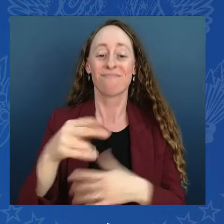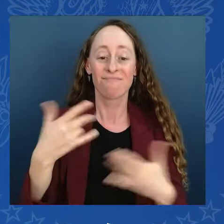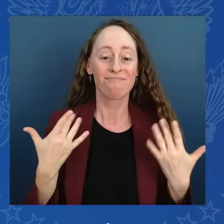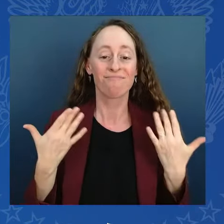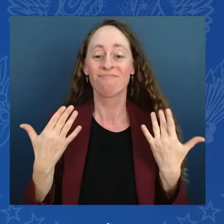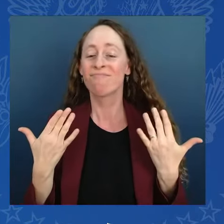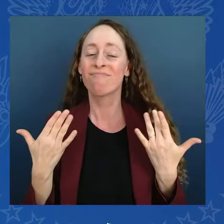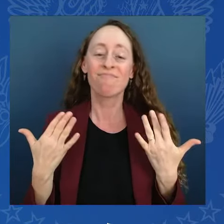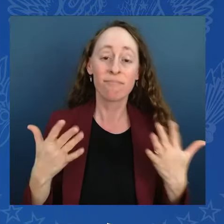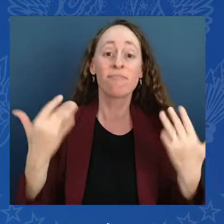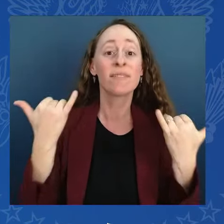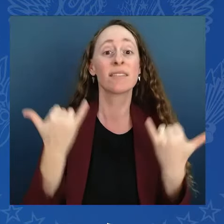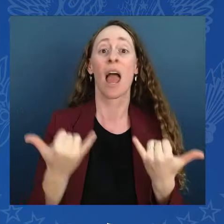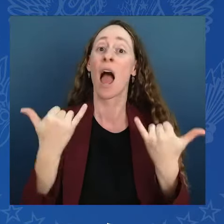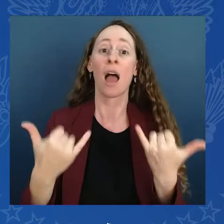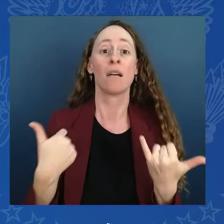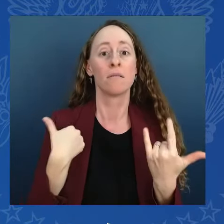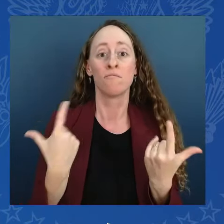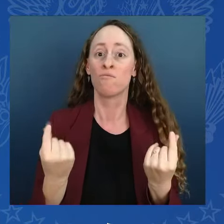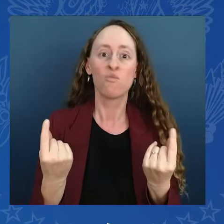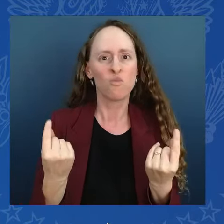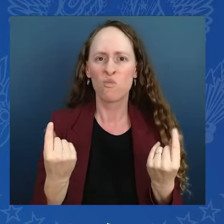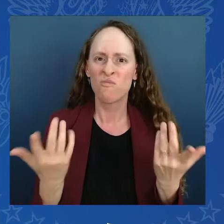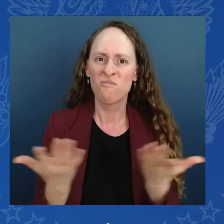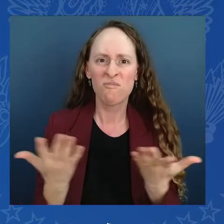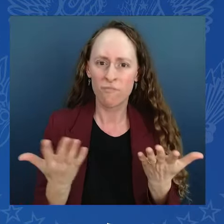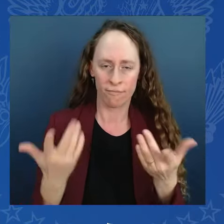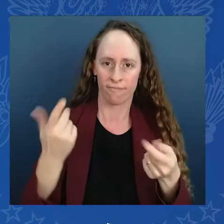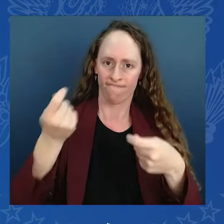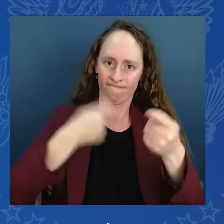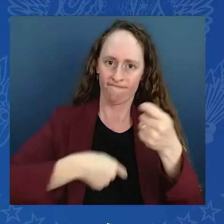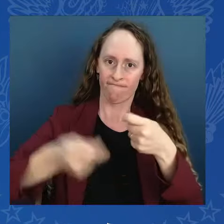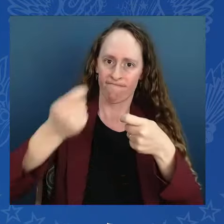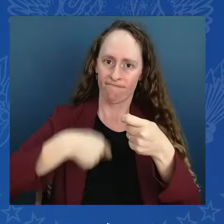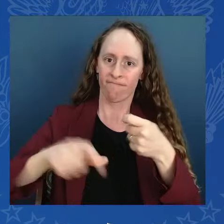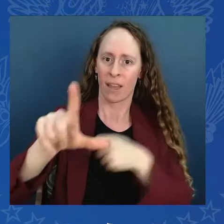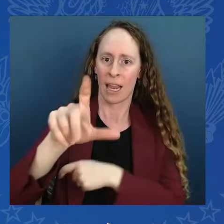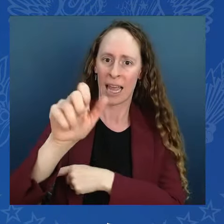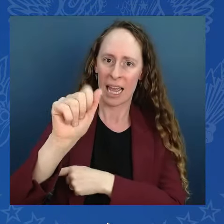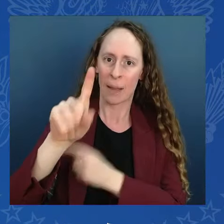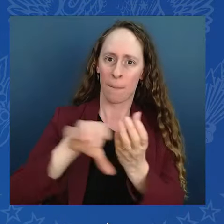I personally help lift 35 light laterals and while I have a lot more to do, I know we are making great pace.